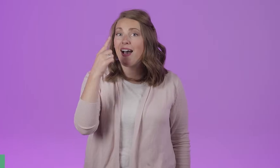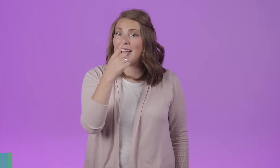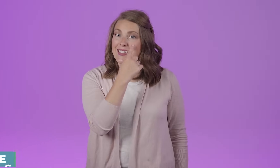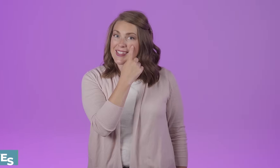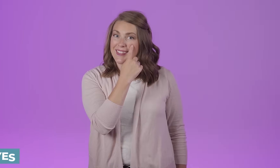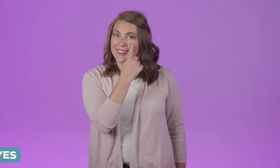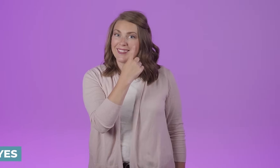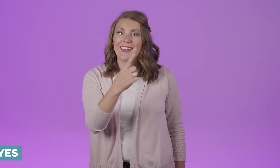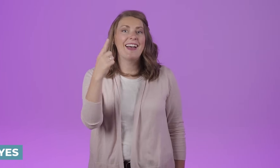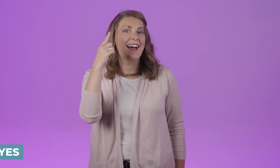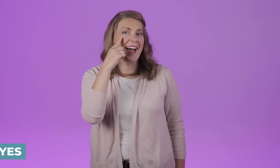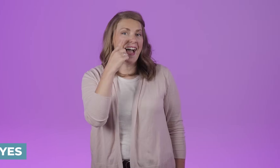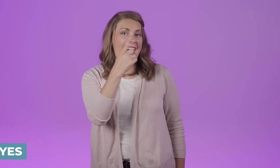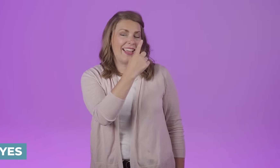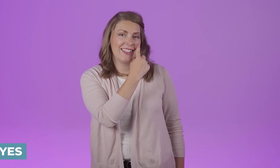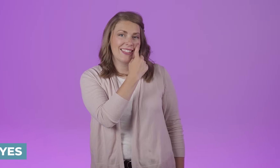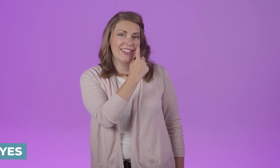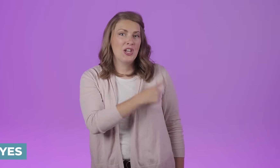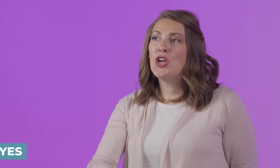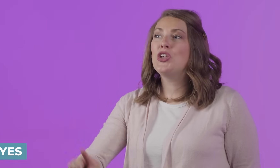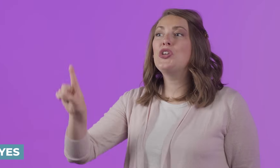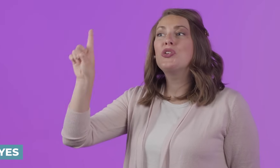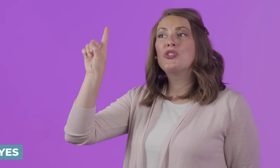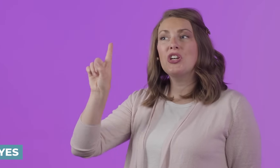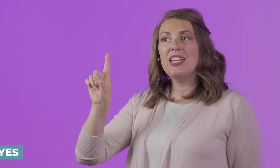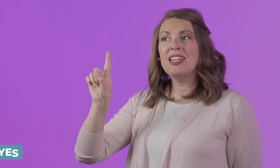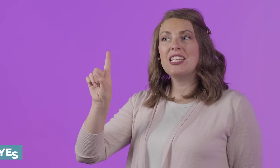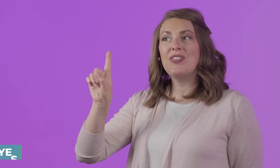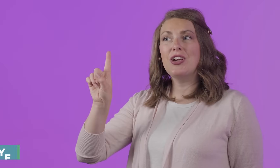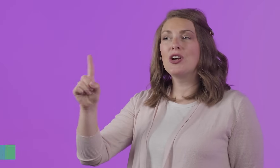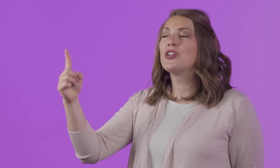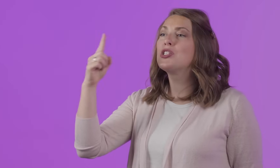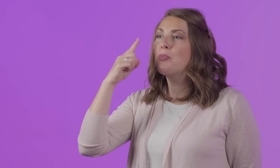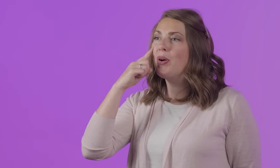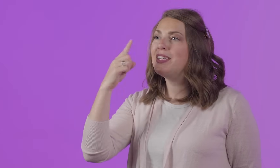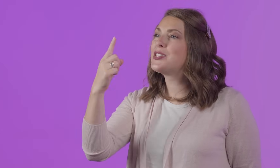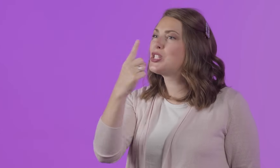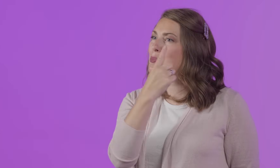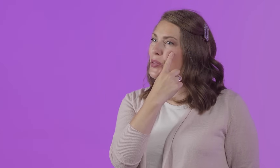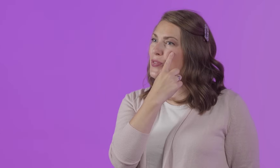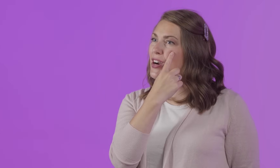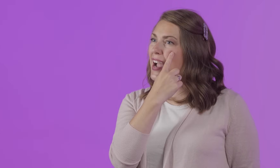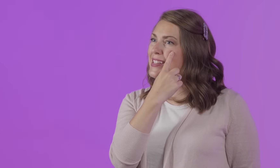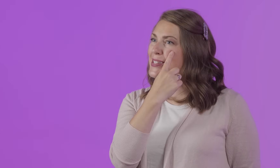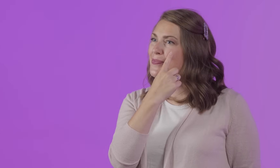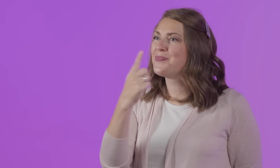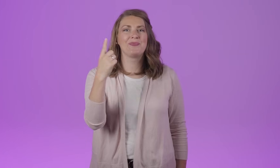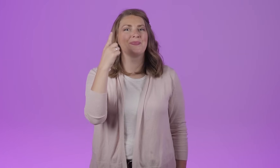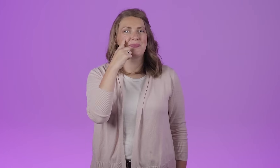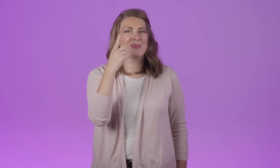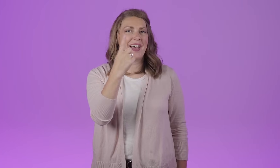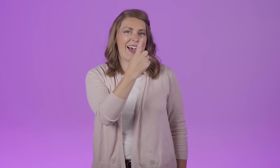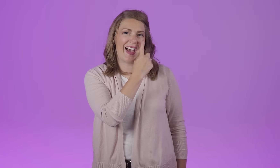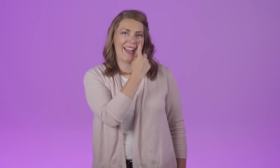'Eyes, eyes,' you use your index finger to point to both of your eyes 'eyes.'